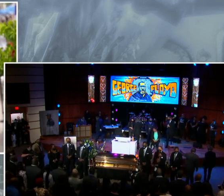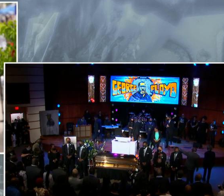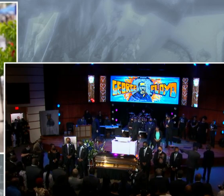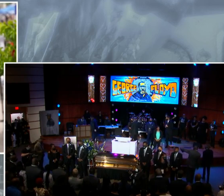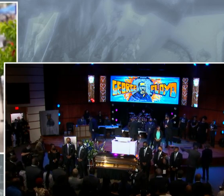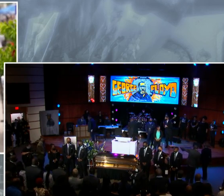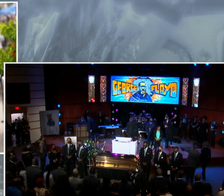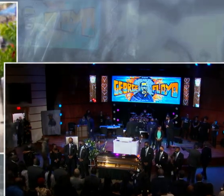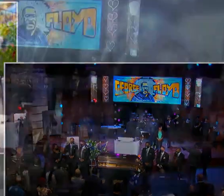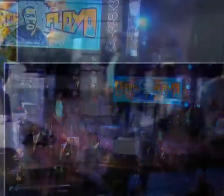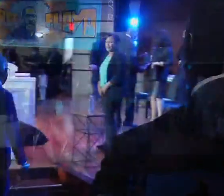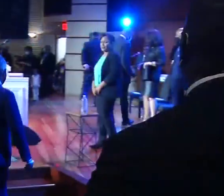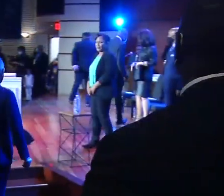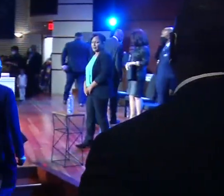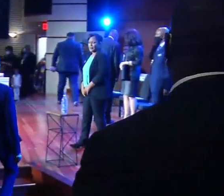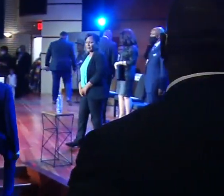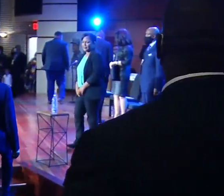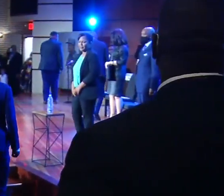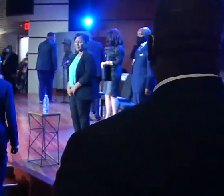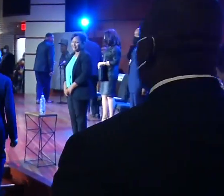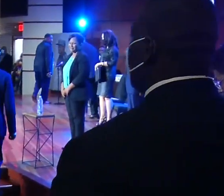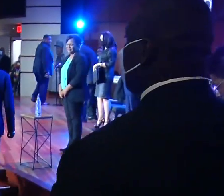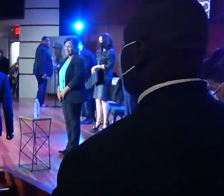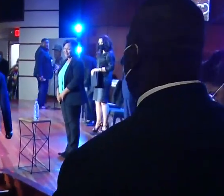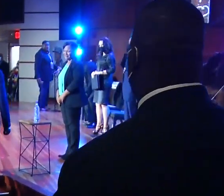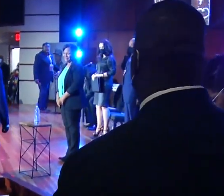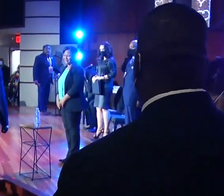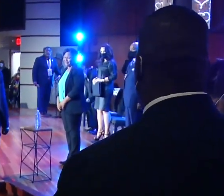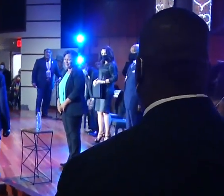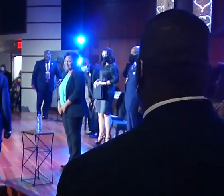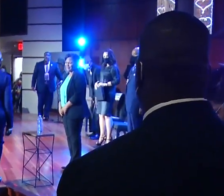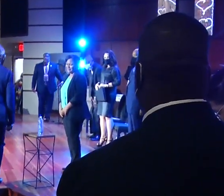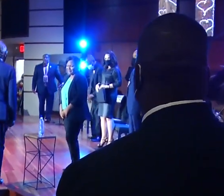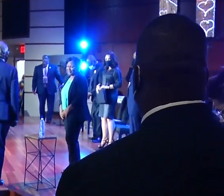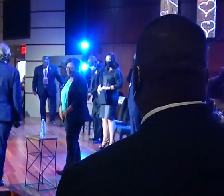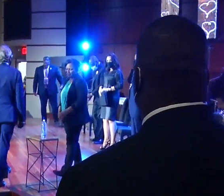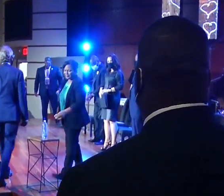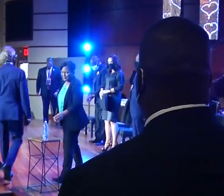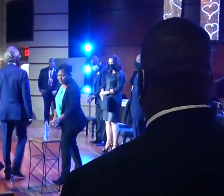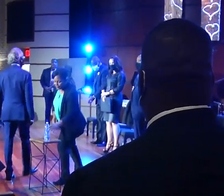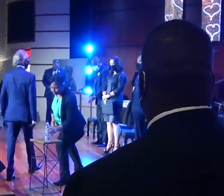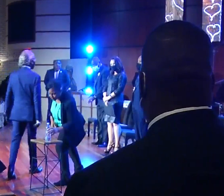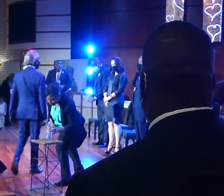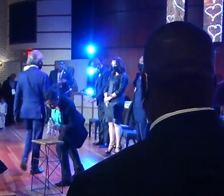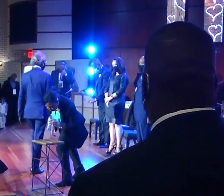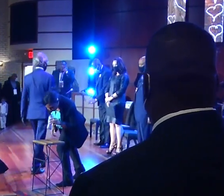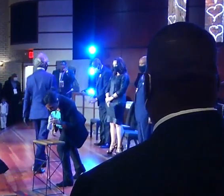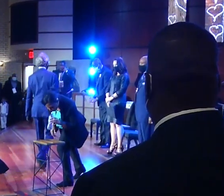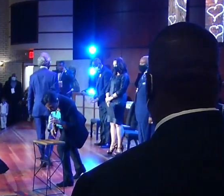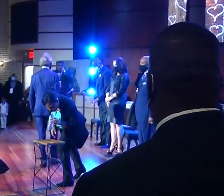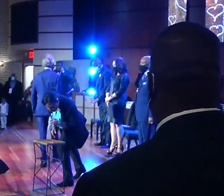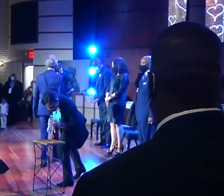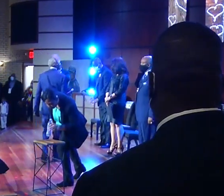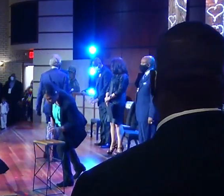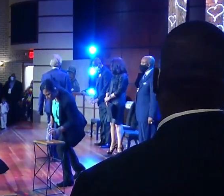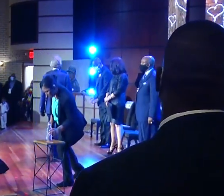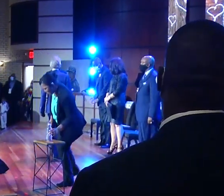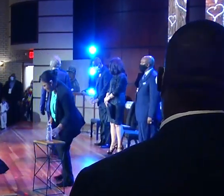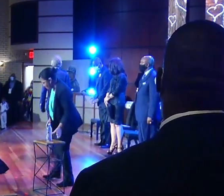EXPENSES, NOT ONLY FOR THIS MEMORIAL TODAY, BUT ALSO THE FUNERAL SERVICES THAT ARE EXPECTED TO TAKE PLACE ON